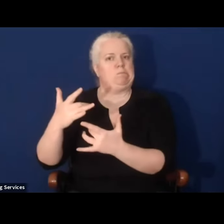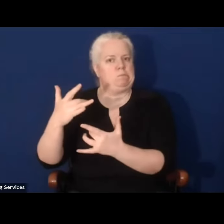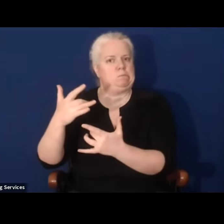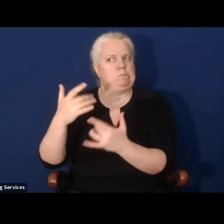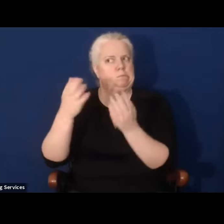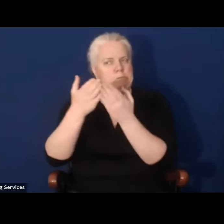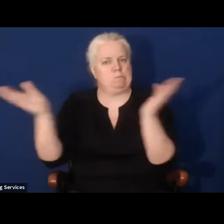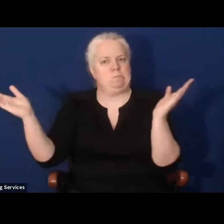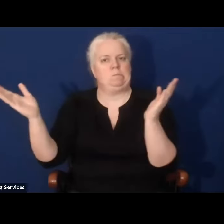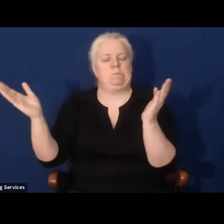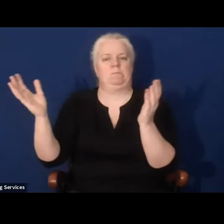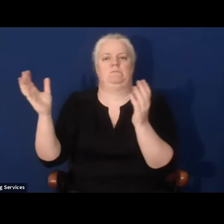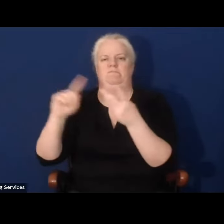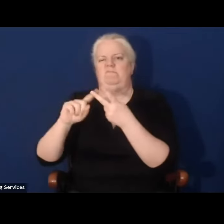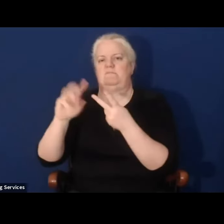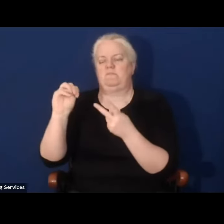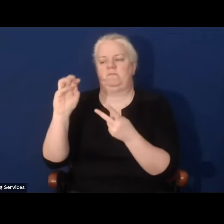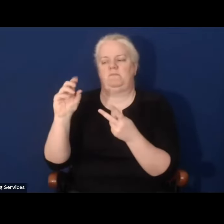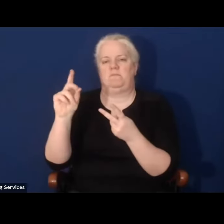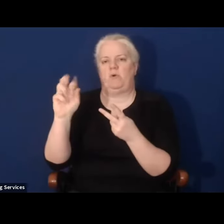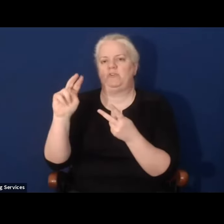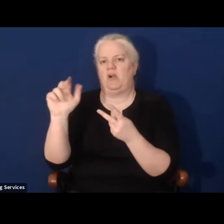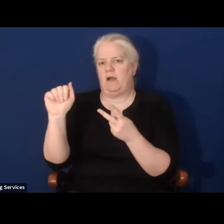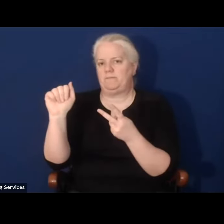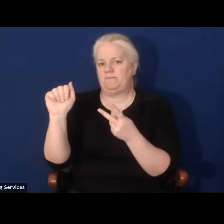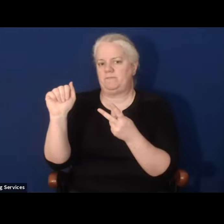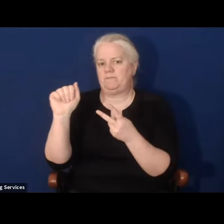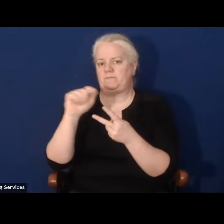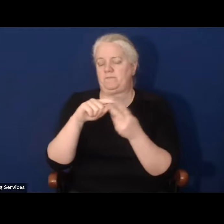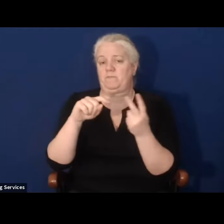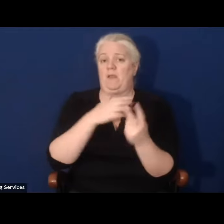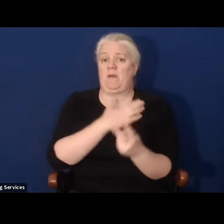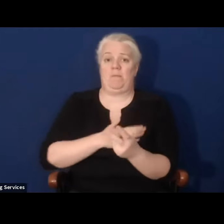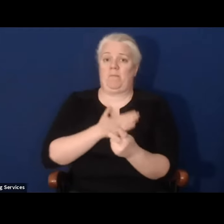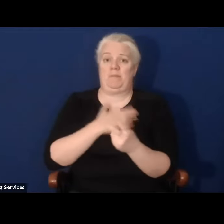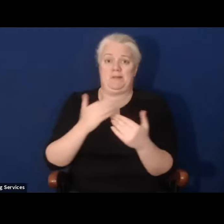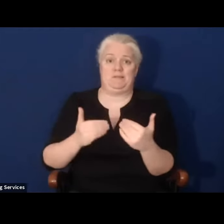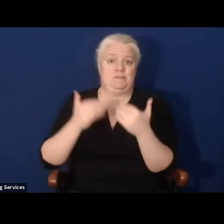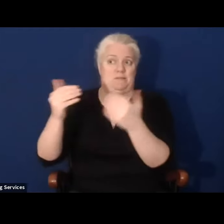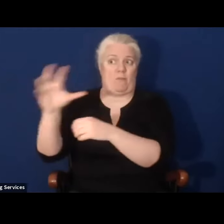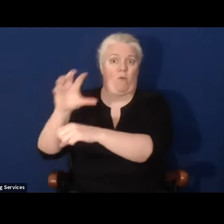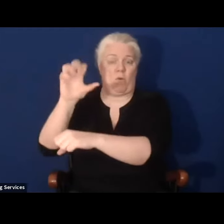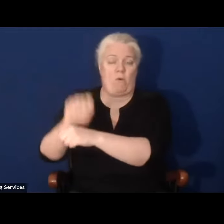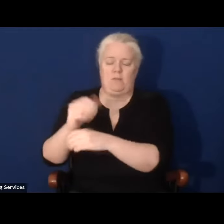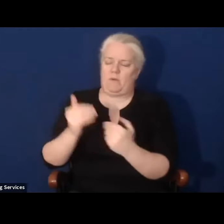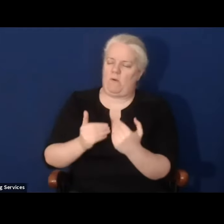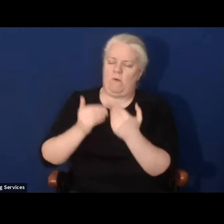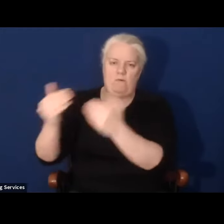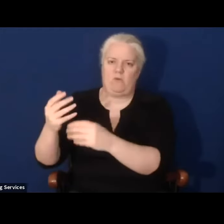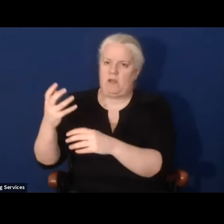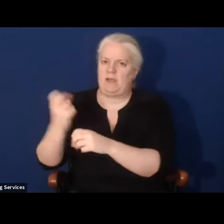go for whichever one is available. They do exactly the same thing.